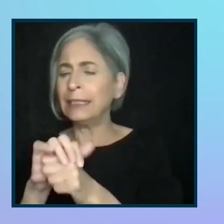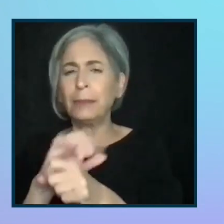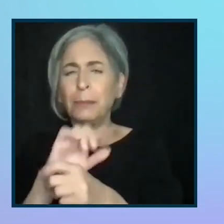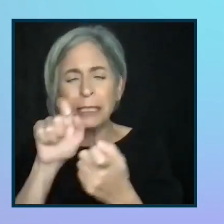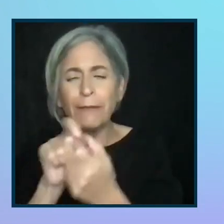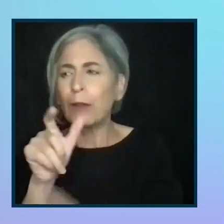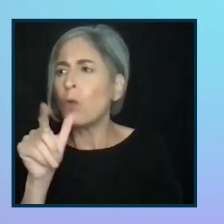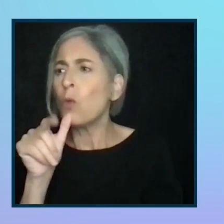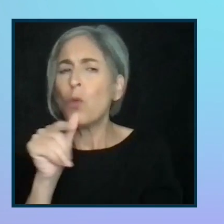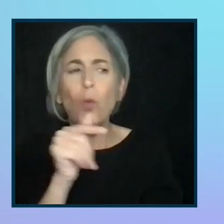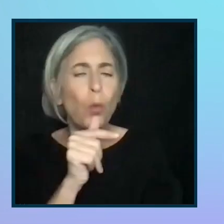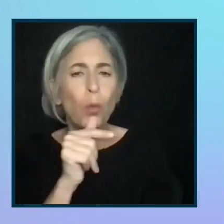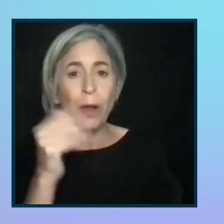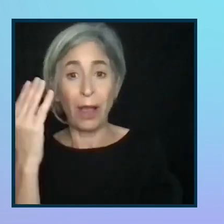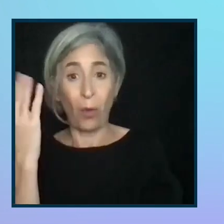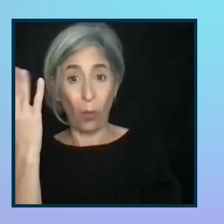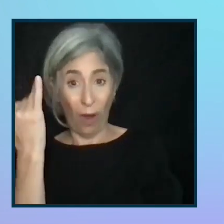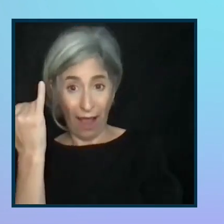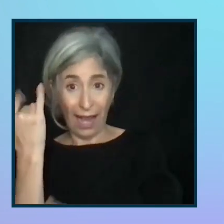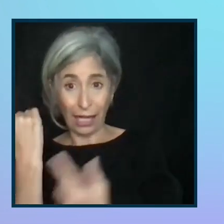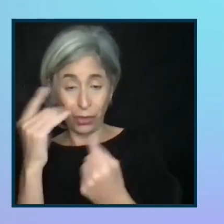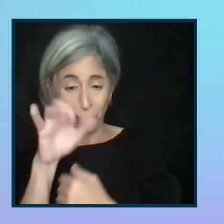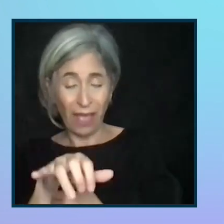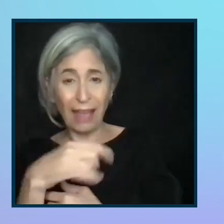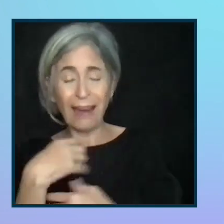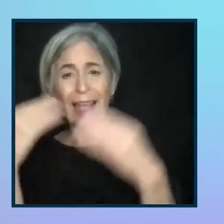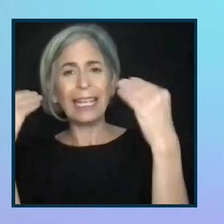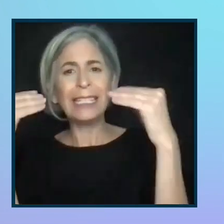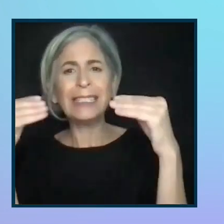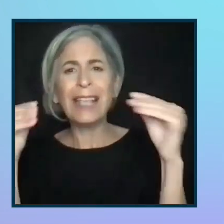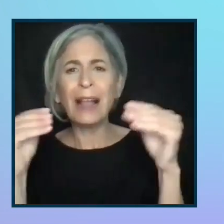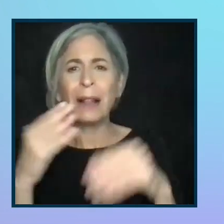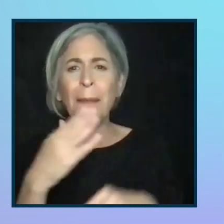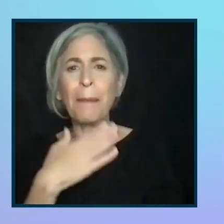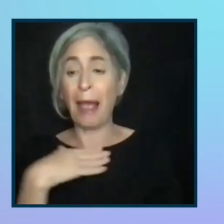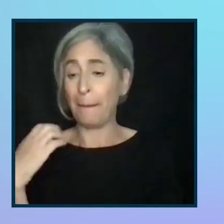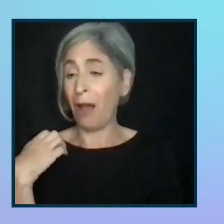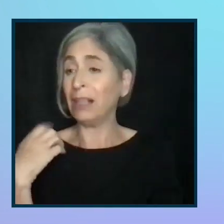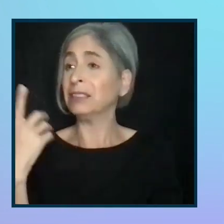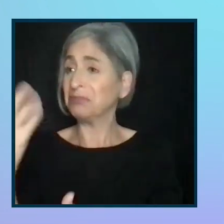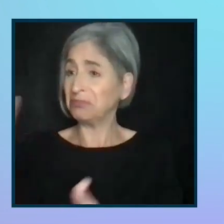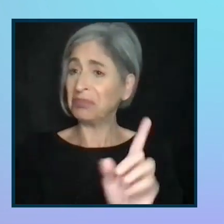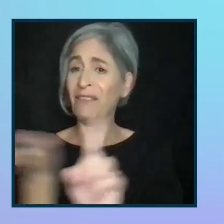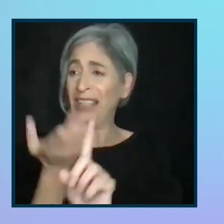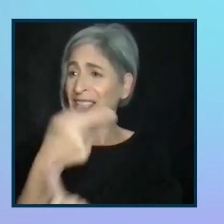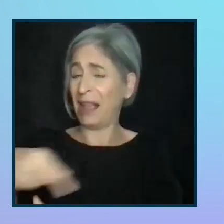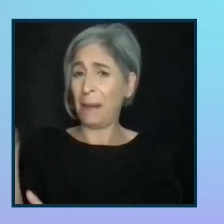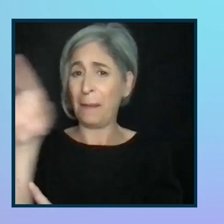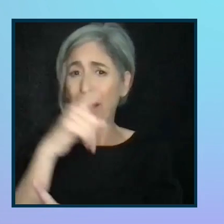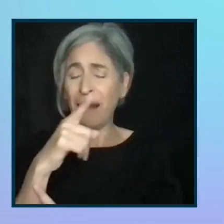because by doing that, I can sell my bosses on the fact that our status within the organization